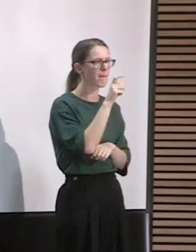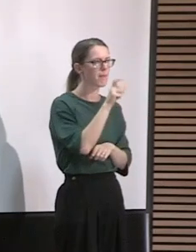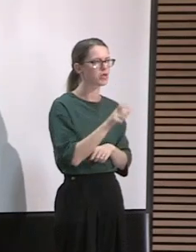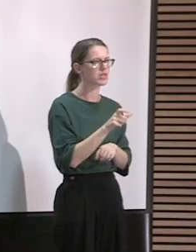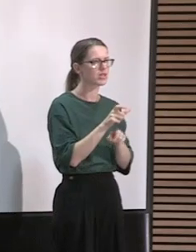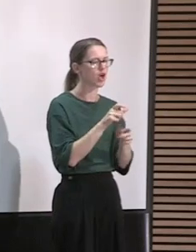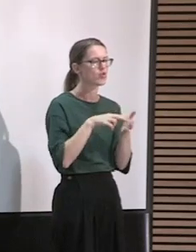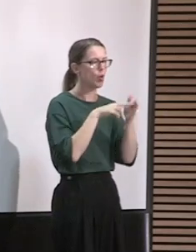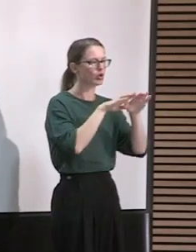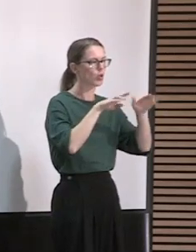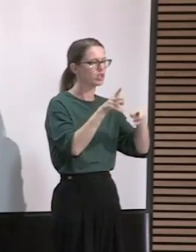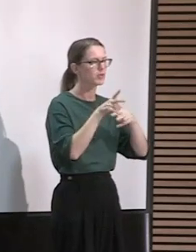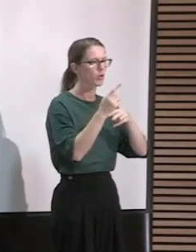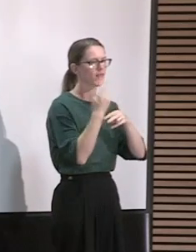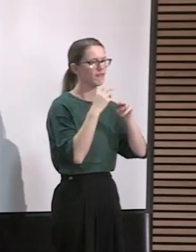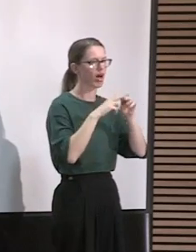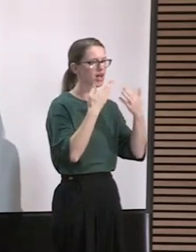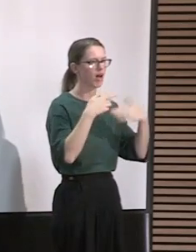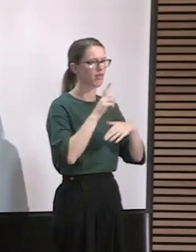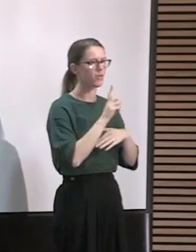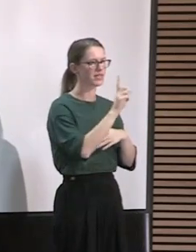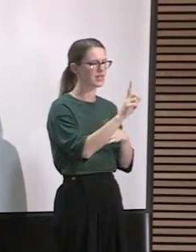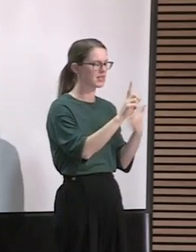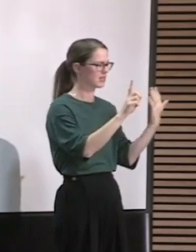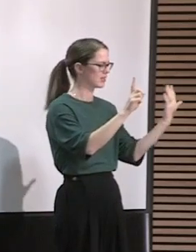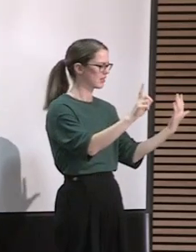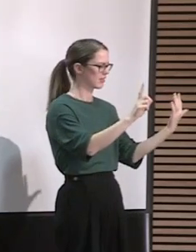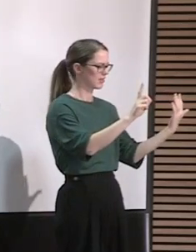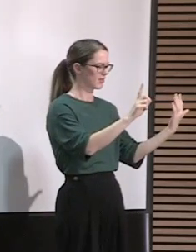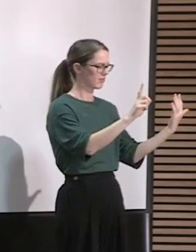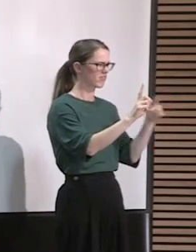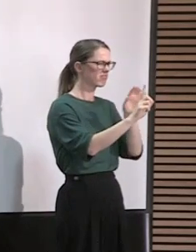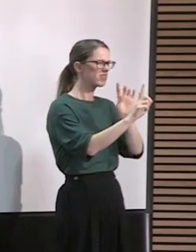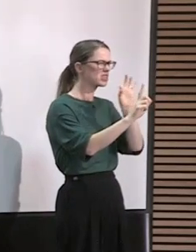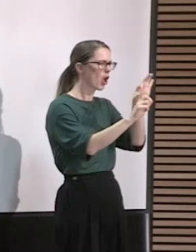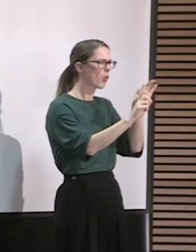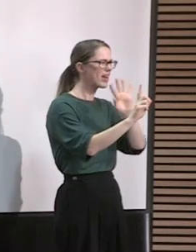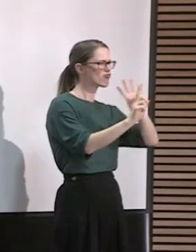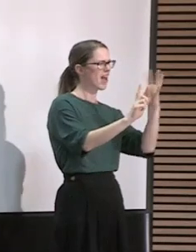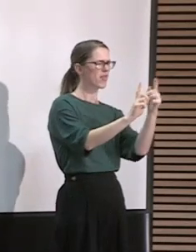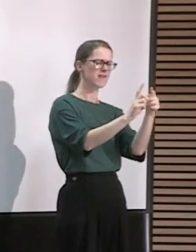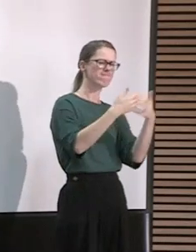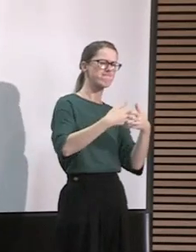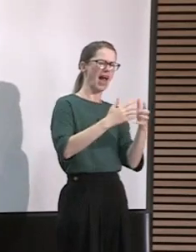moment. Those cases, with the case of the person who presented to North Shore